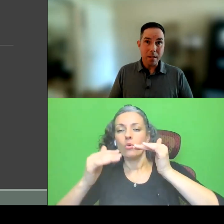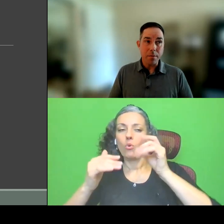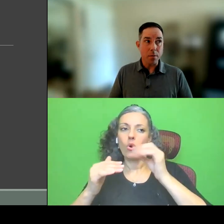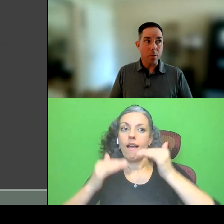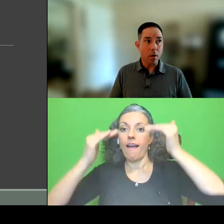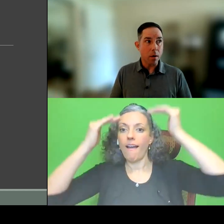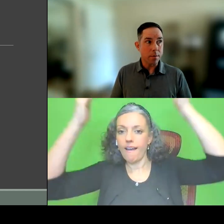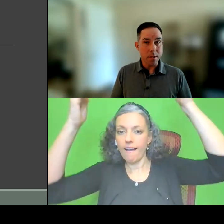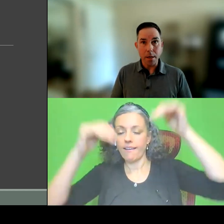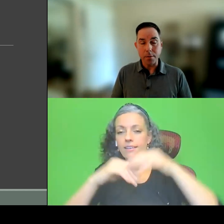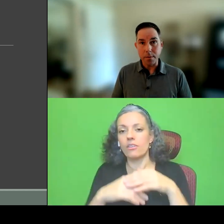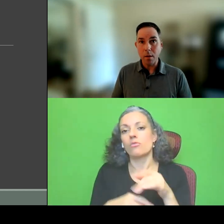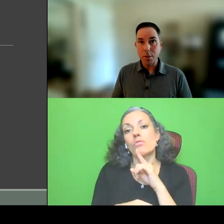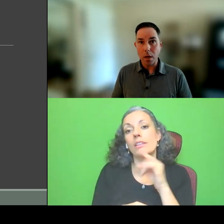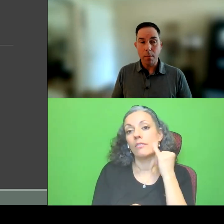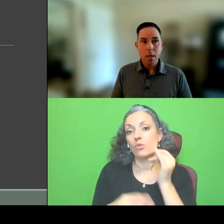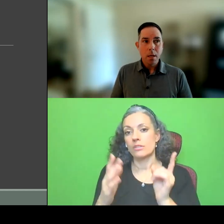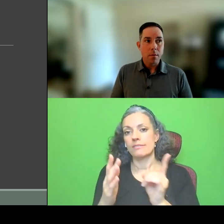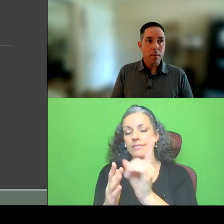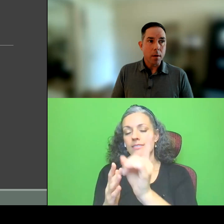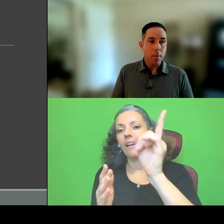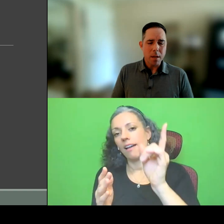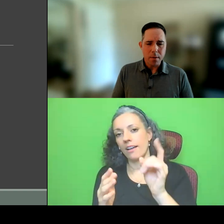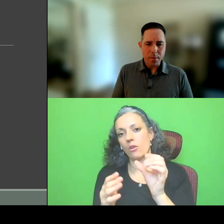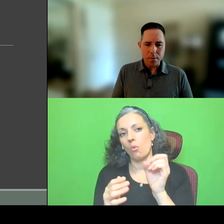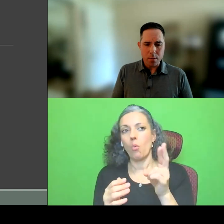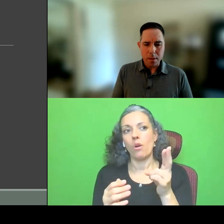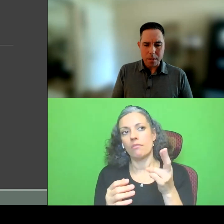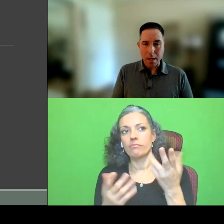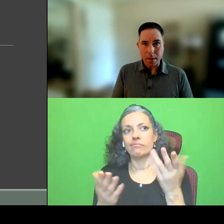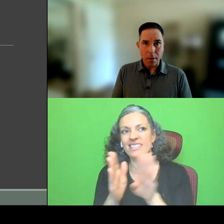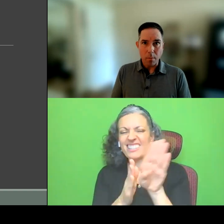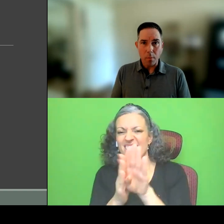Ideally, if your design or development shop and even if you're doing design and development